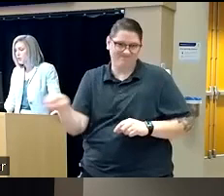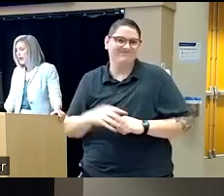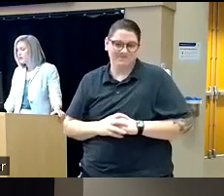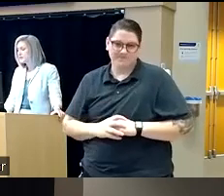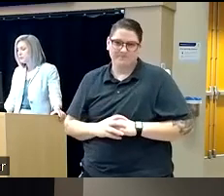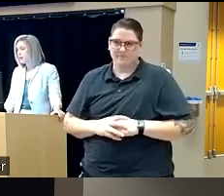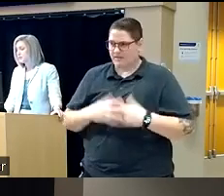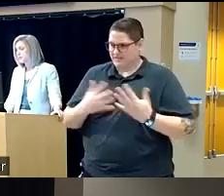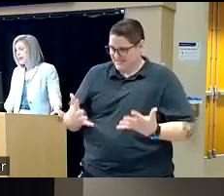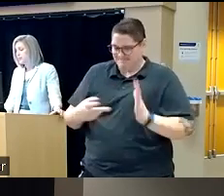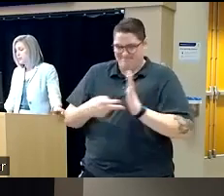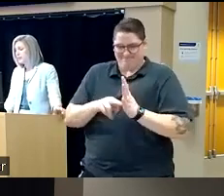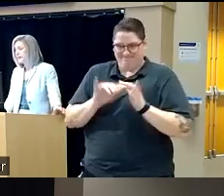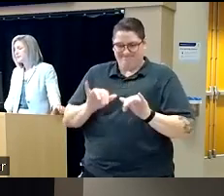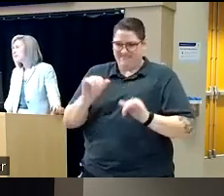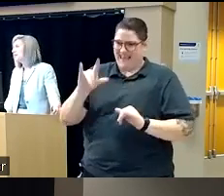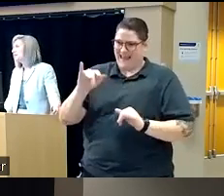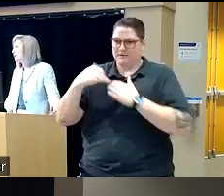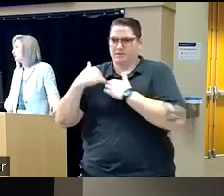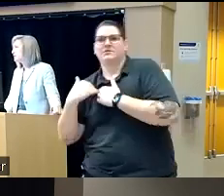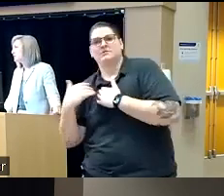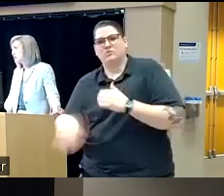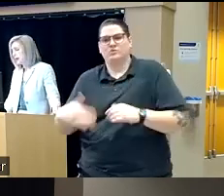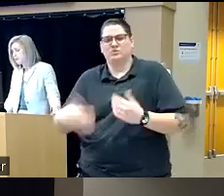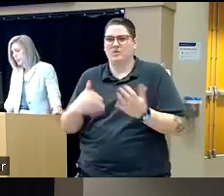so how do we support our staff through the less appealing parts of their job